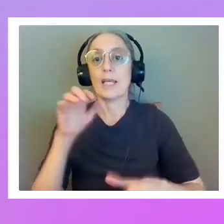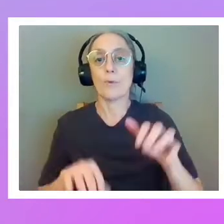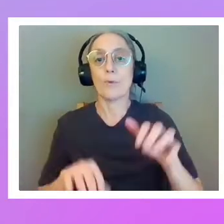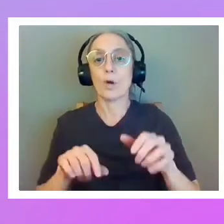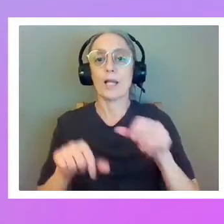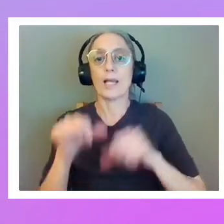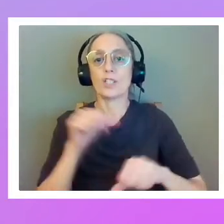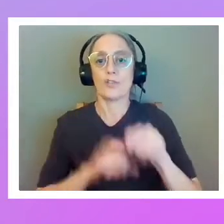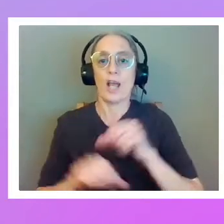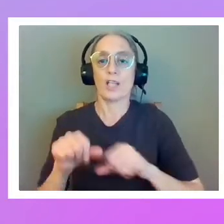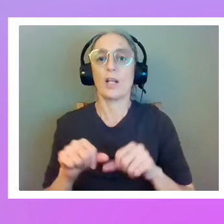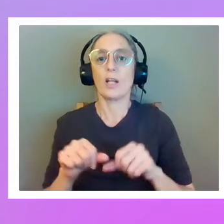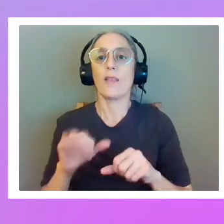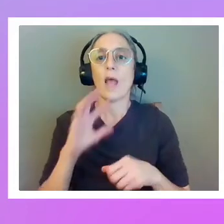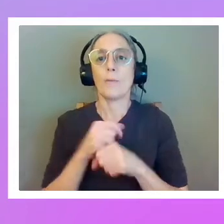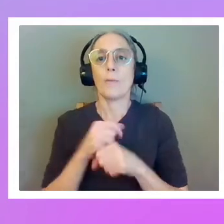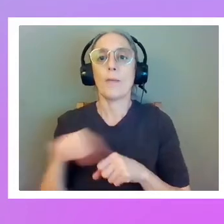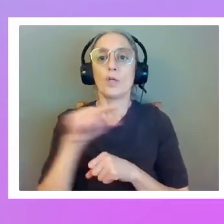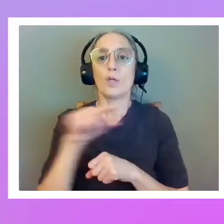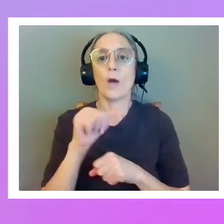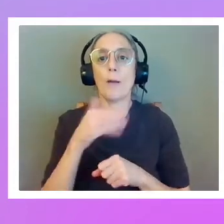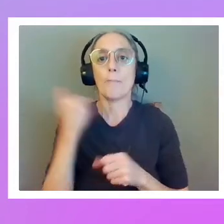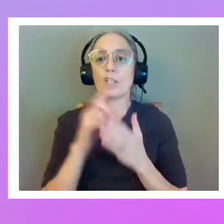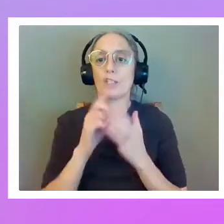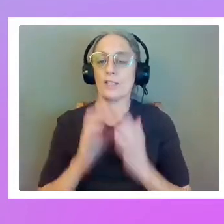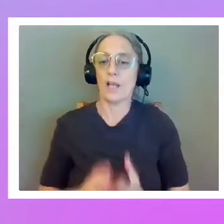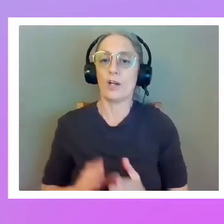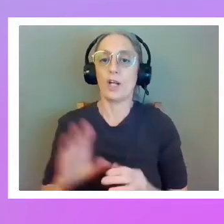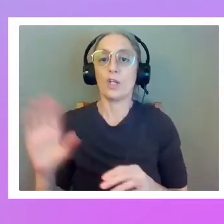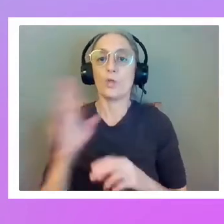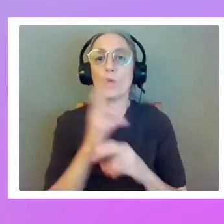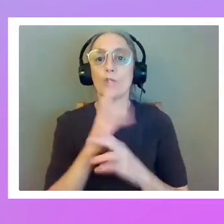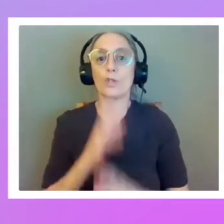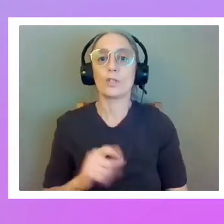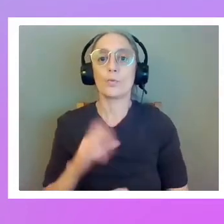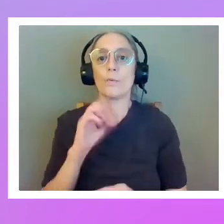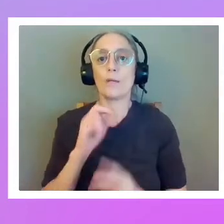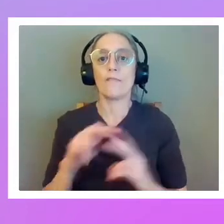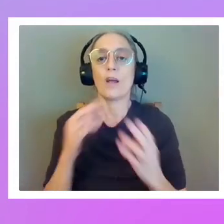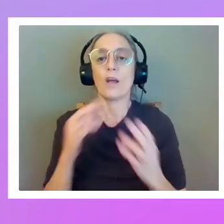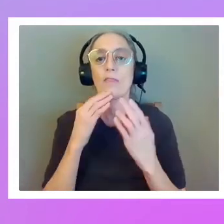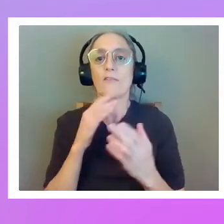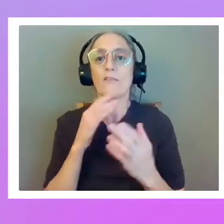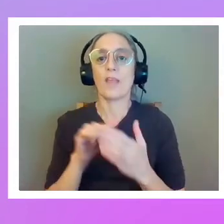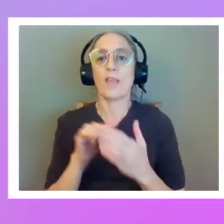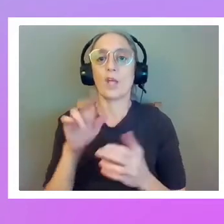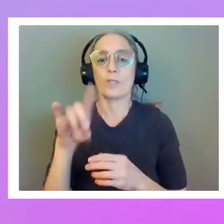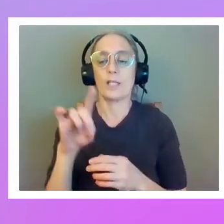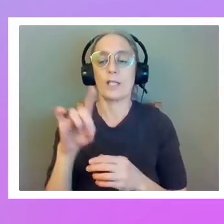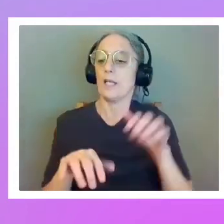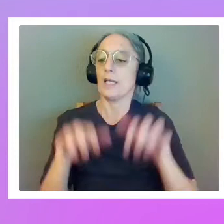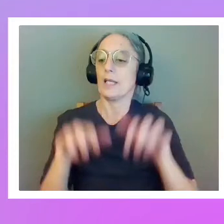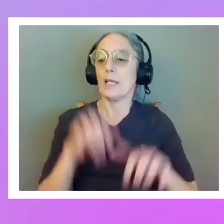and your users will be truly thankful that you did. Keyboard accessibility is one of the most important aspects